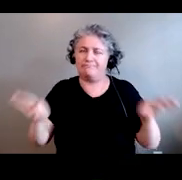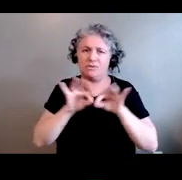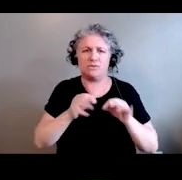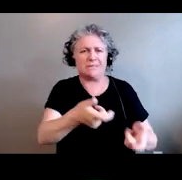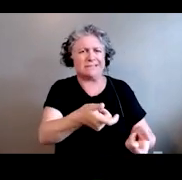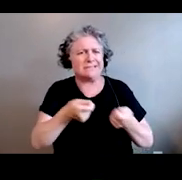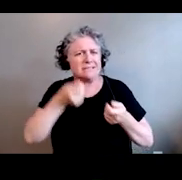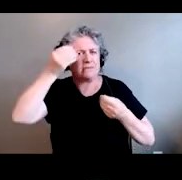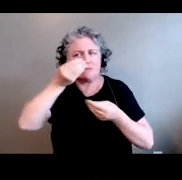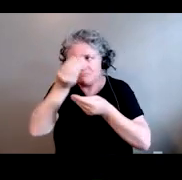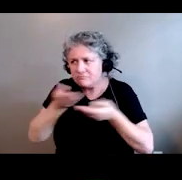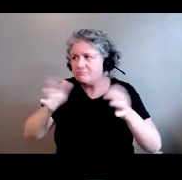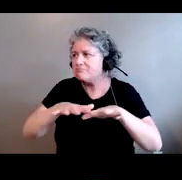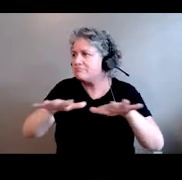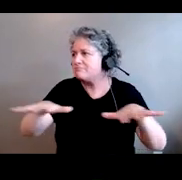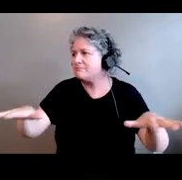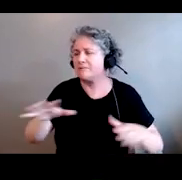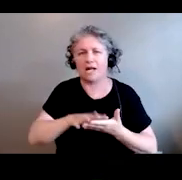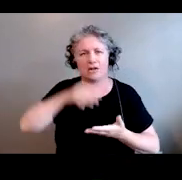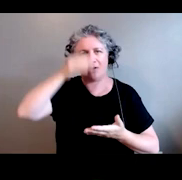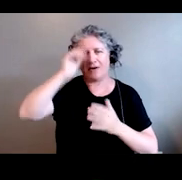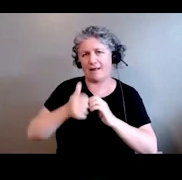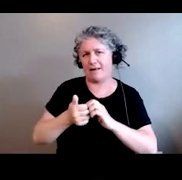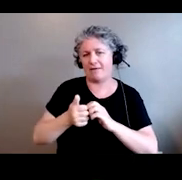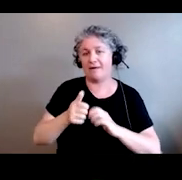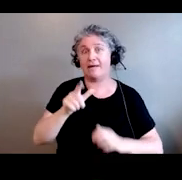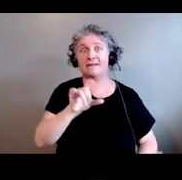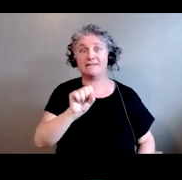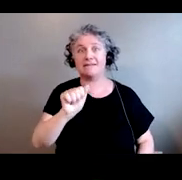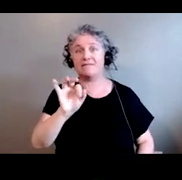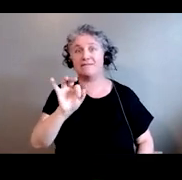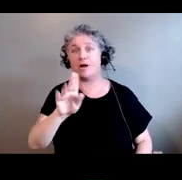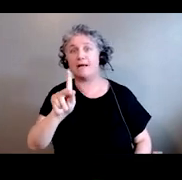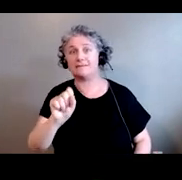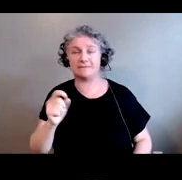Information out there to people. Lisa Frank, she was one of our presenters on day one.